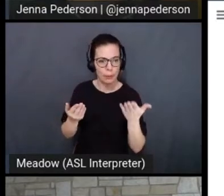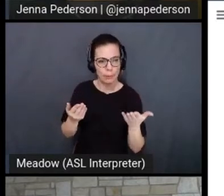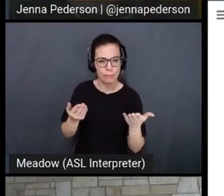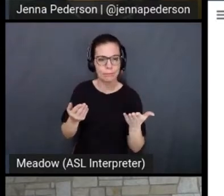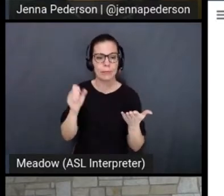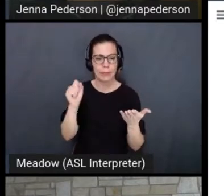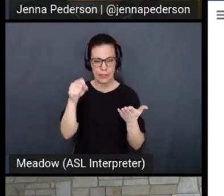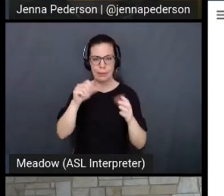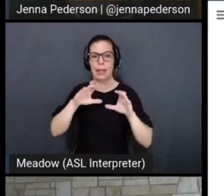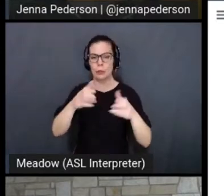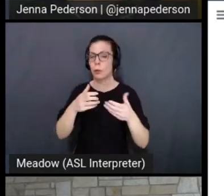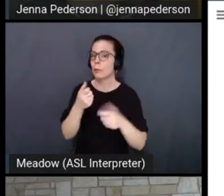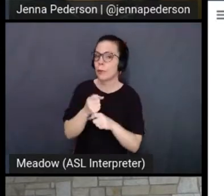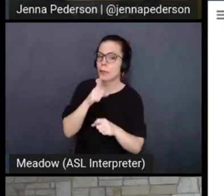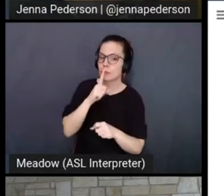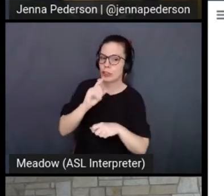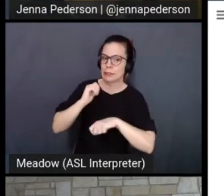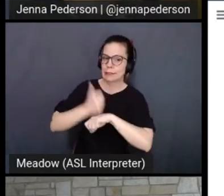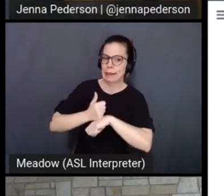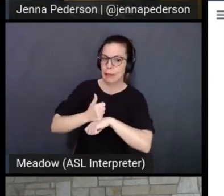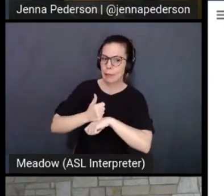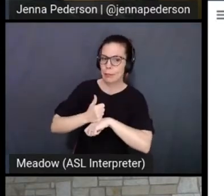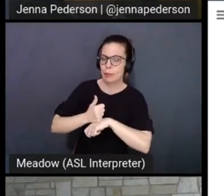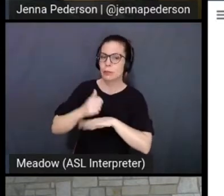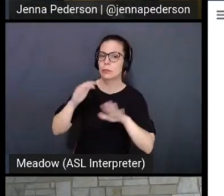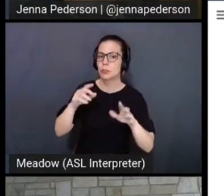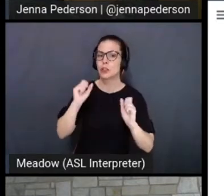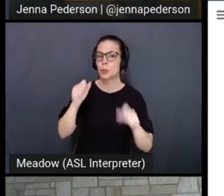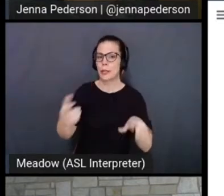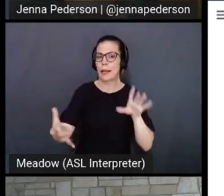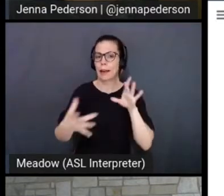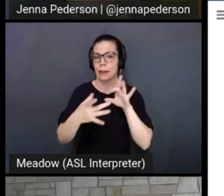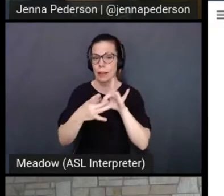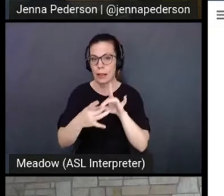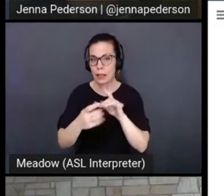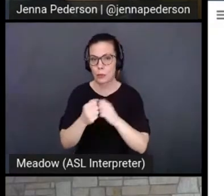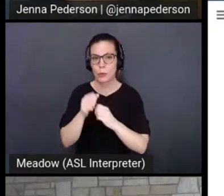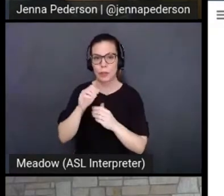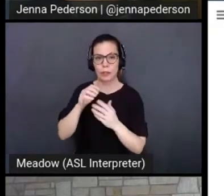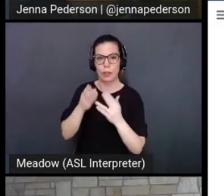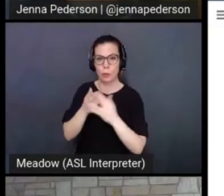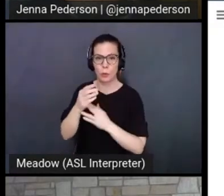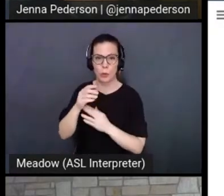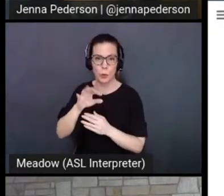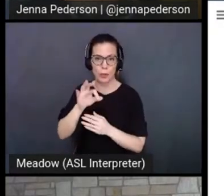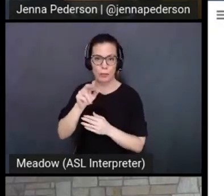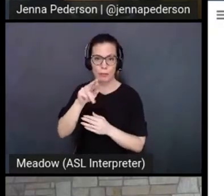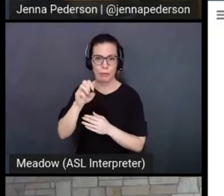Now make sure that that's set up to make sure that you can actually connect through your firewall. Otherwise you won't be able to connect to your sever